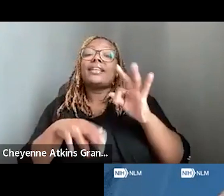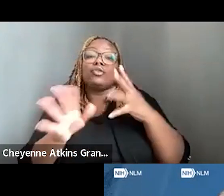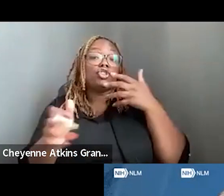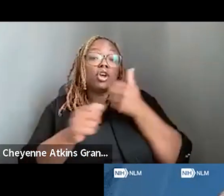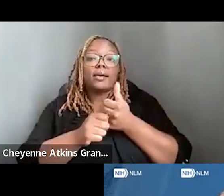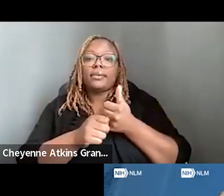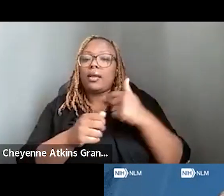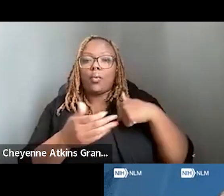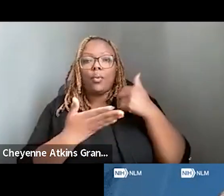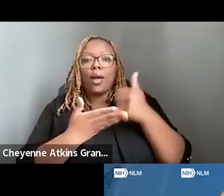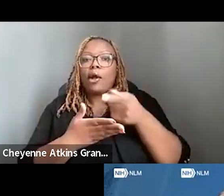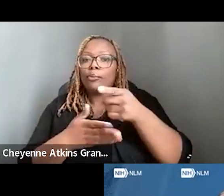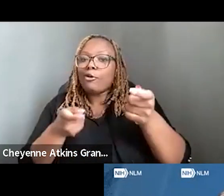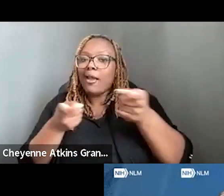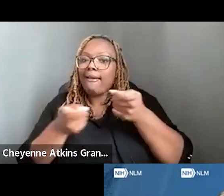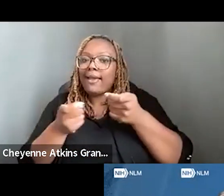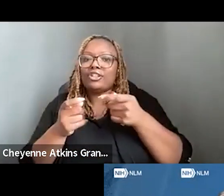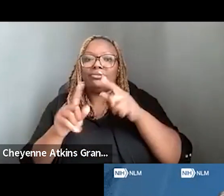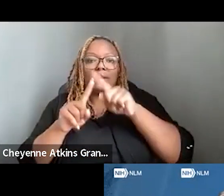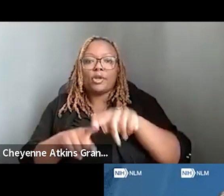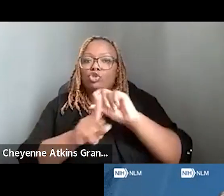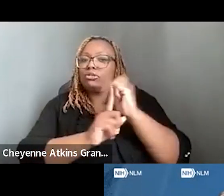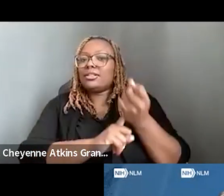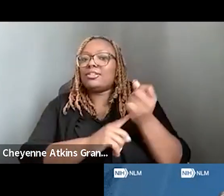we will handle that on a case-by-case basis after September.